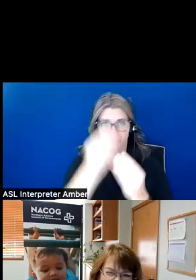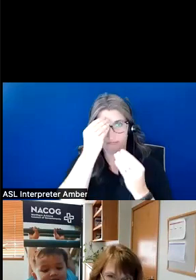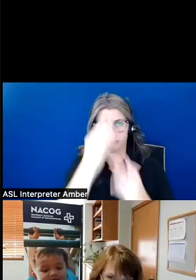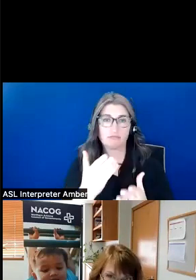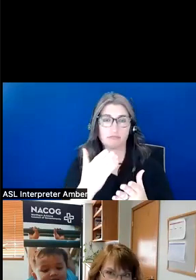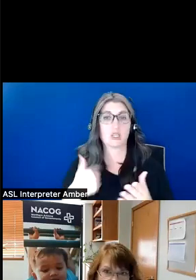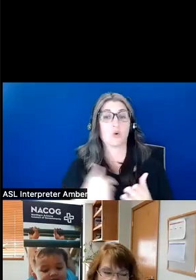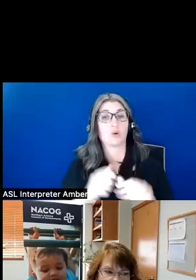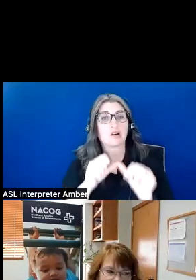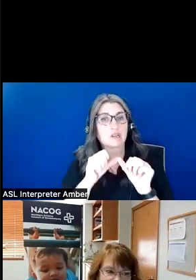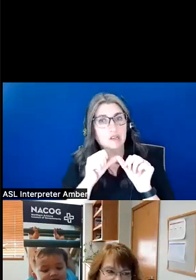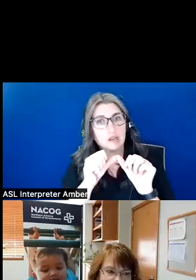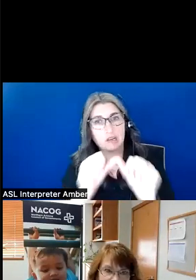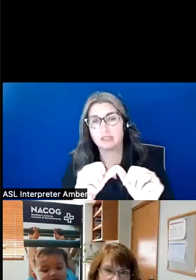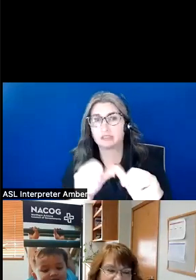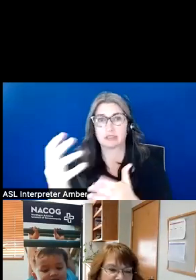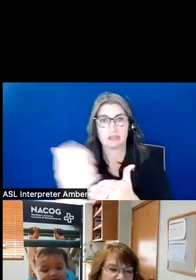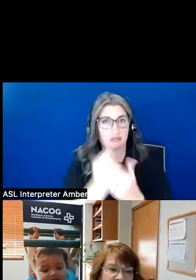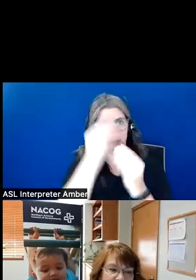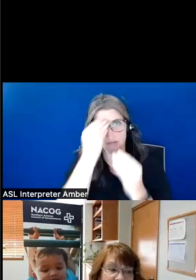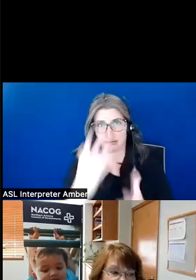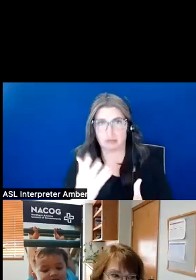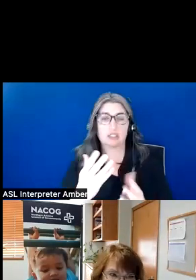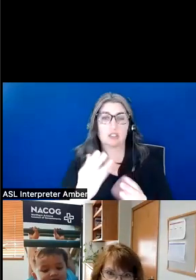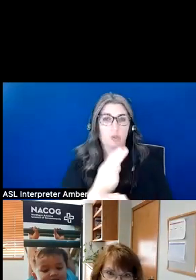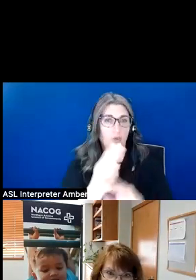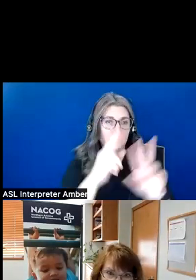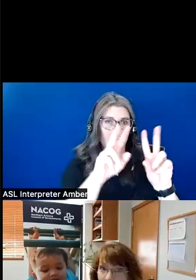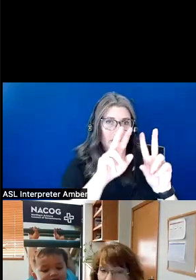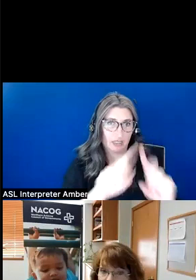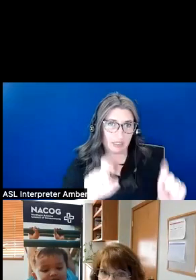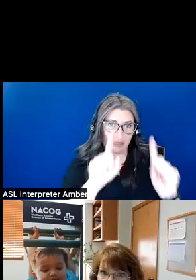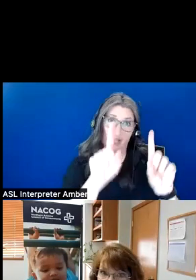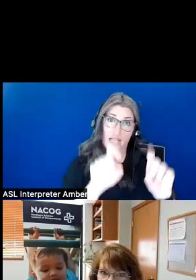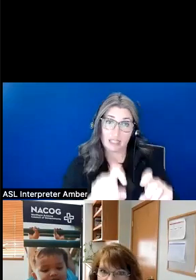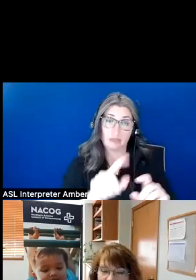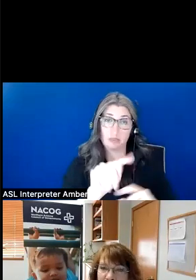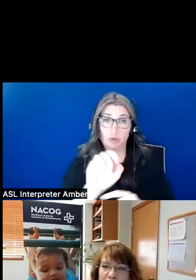We're constantly collecting data using assessment tools through our own observations, through